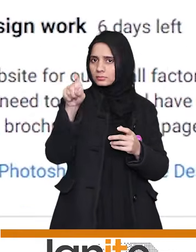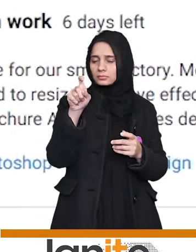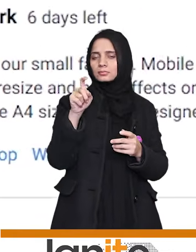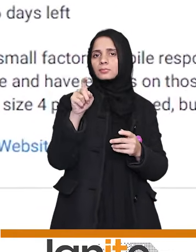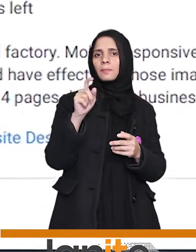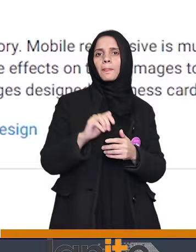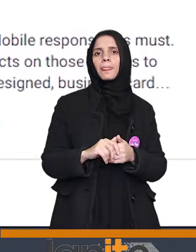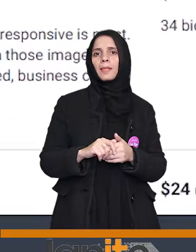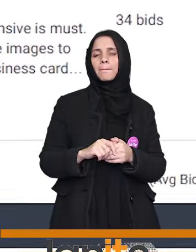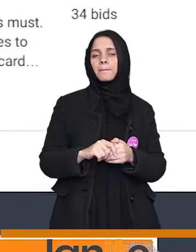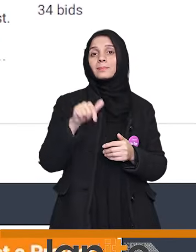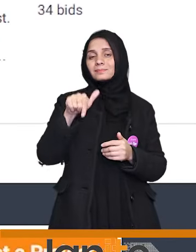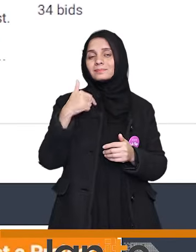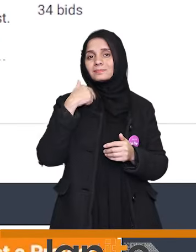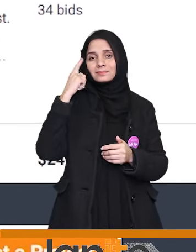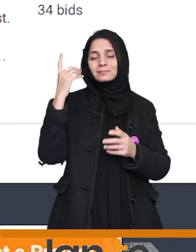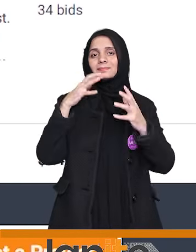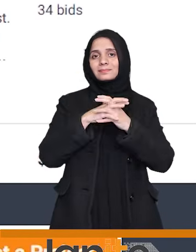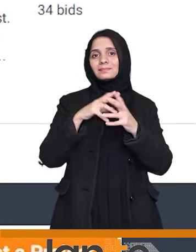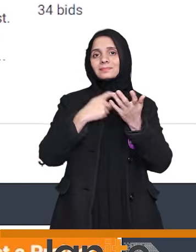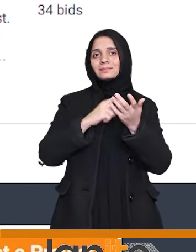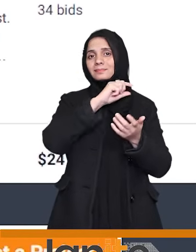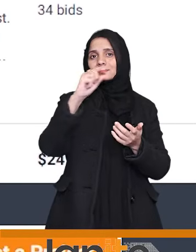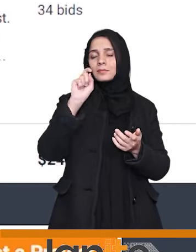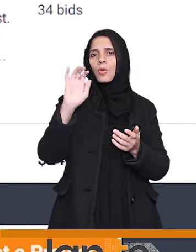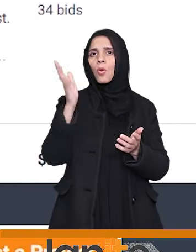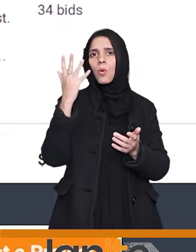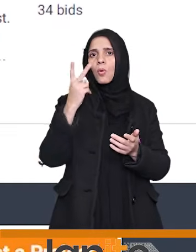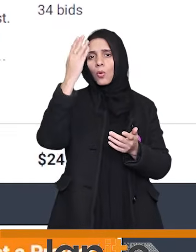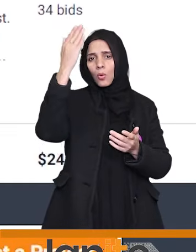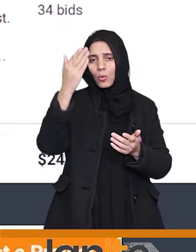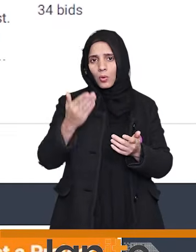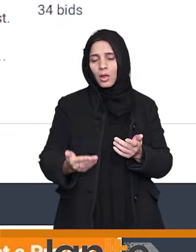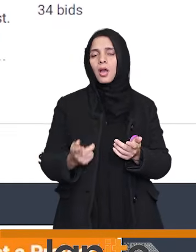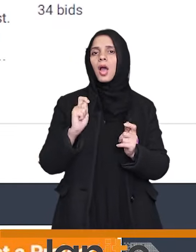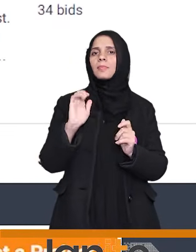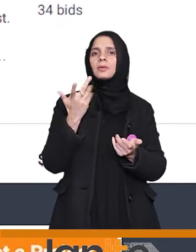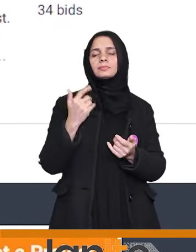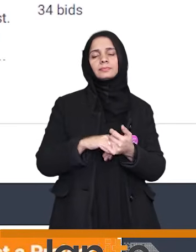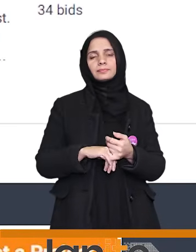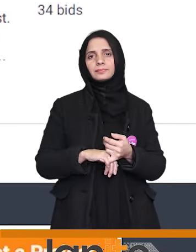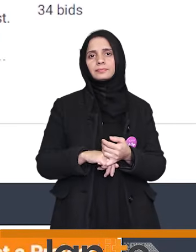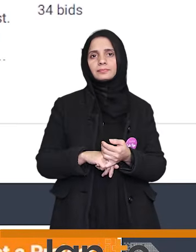Now I will see all the projects related to the graphic. Now I have pressed the ‘Search’ button and now